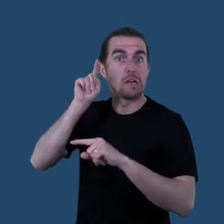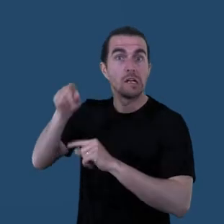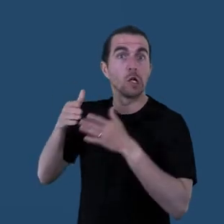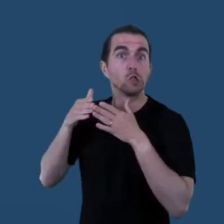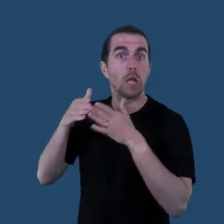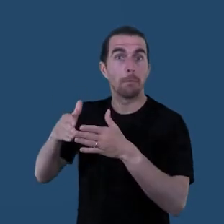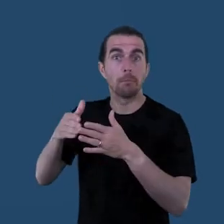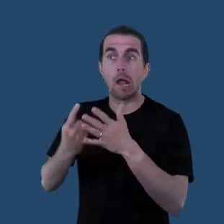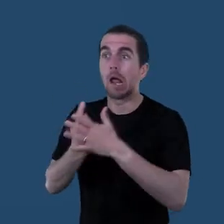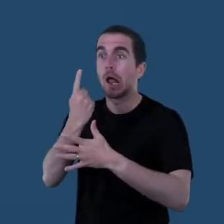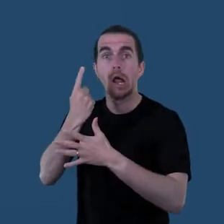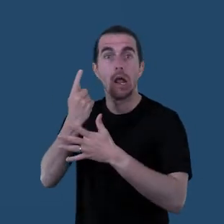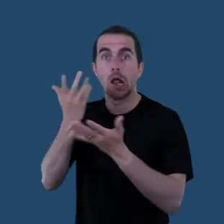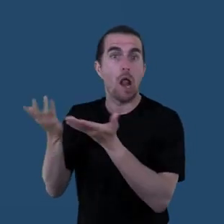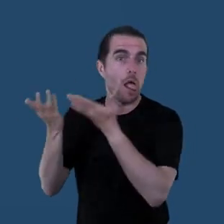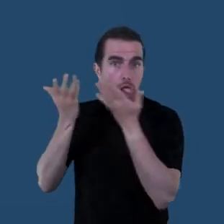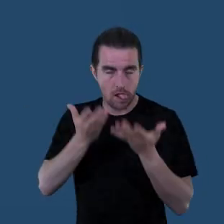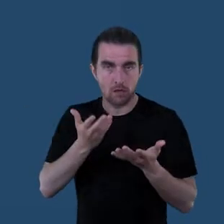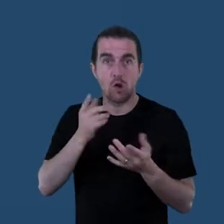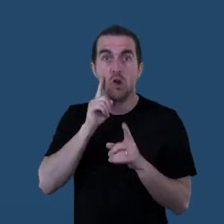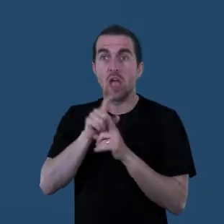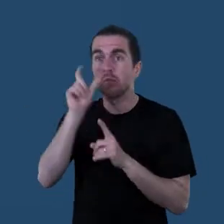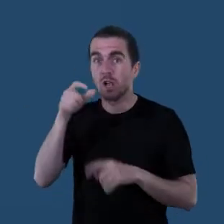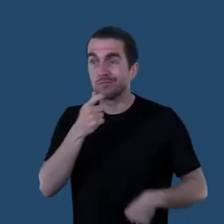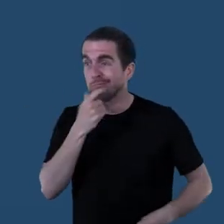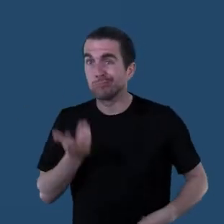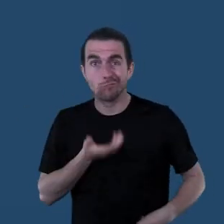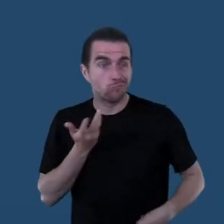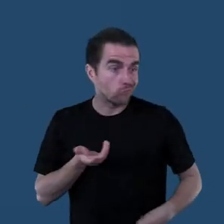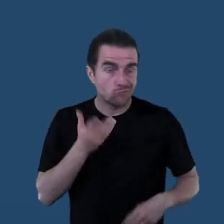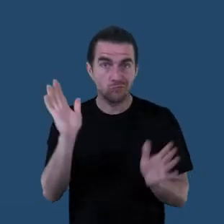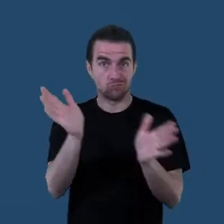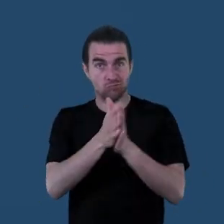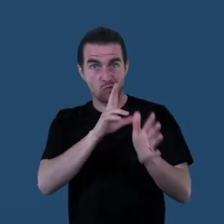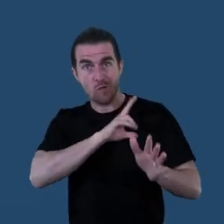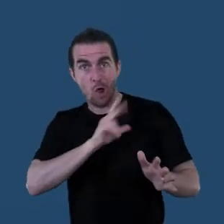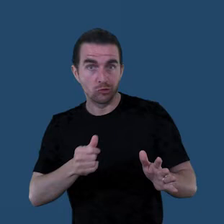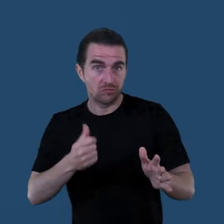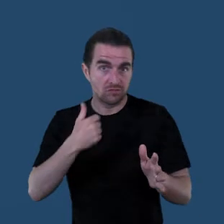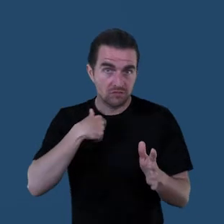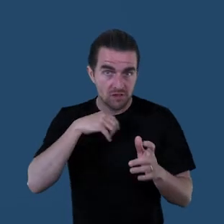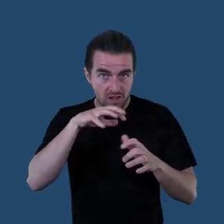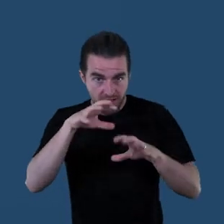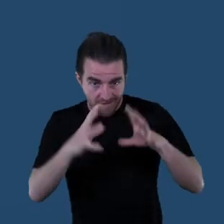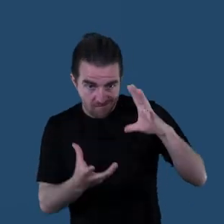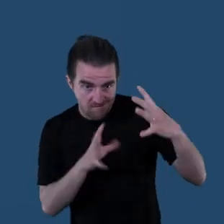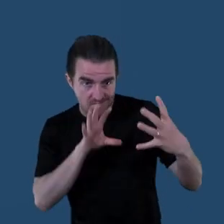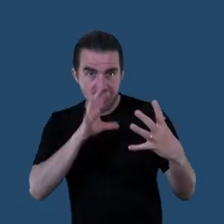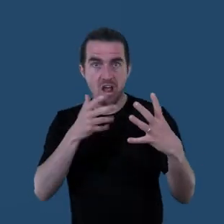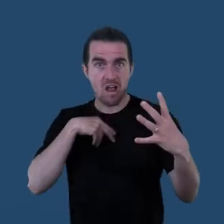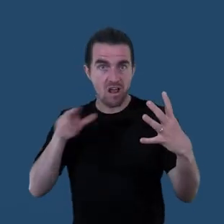couple of hundred years ago. A sailor with nothing better to do would have gotten hold of the skull